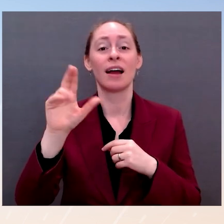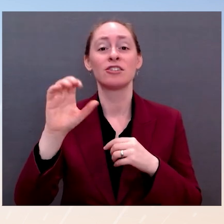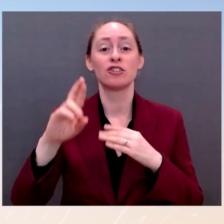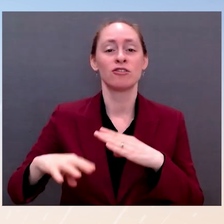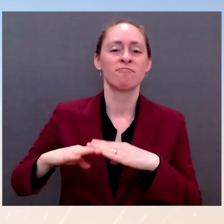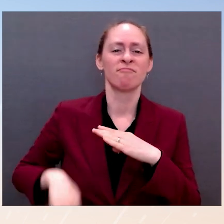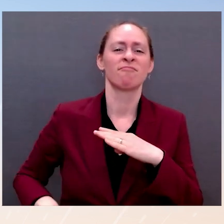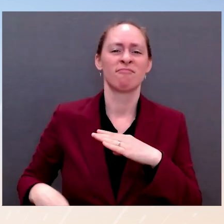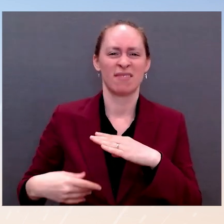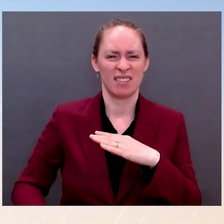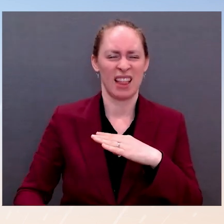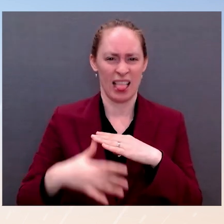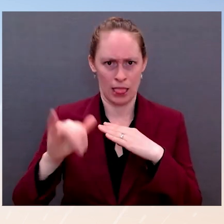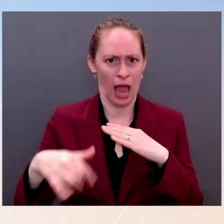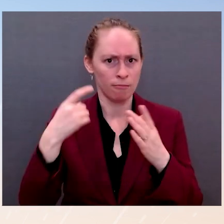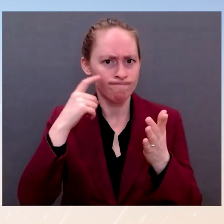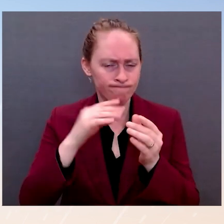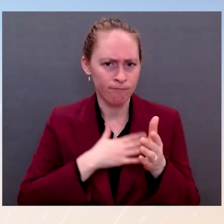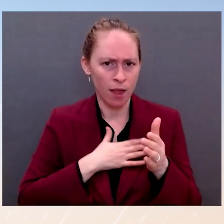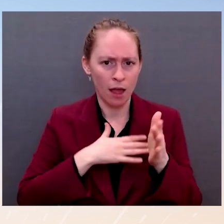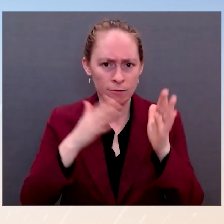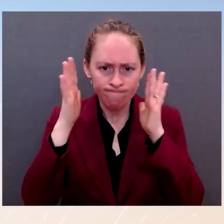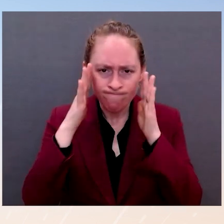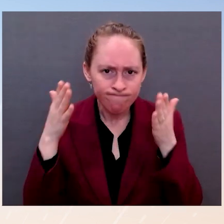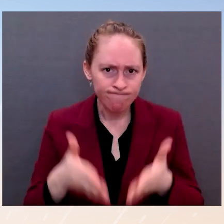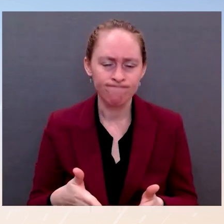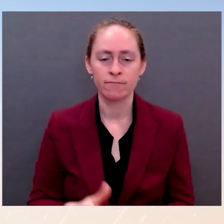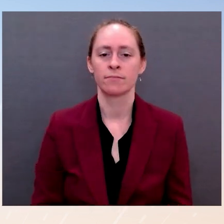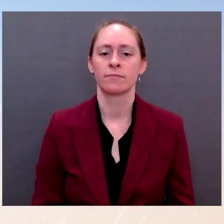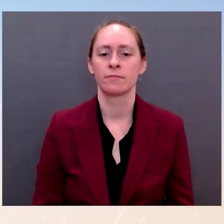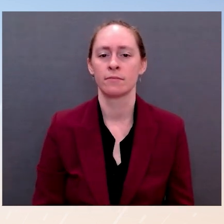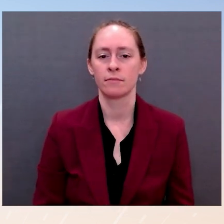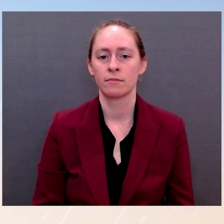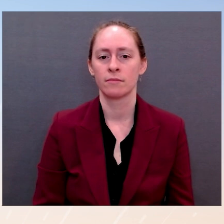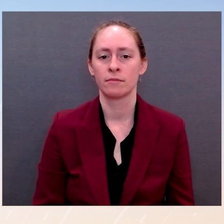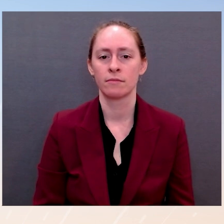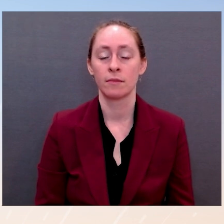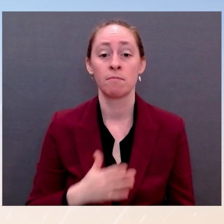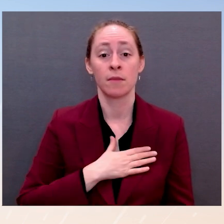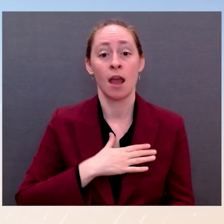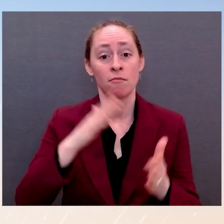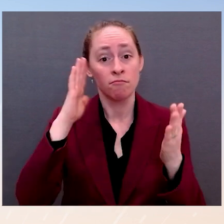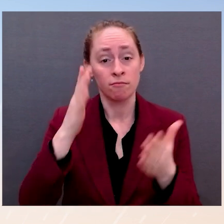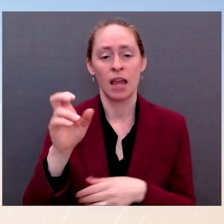And I want to focus on the major cancer below the belt that we as gynecologists take care of,